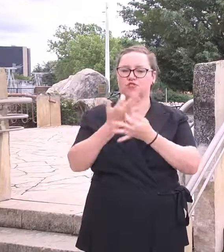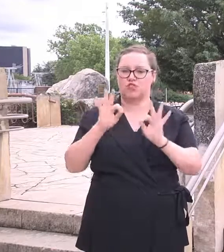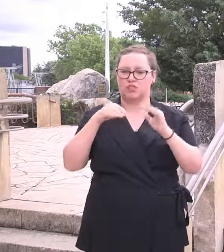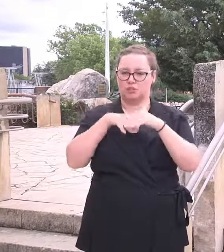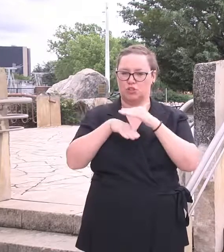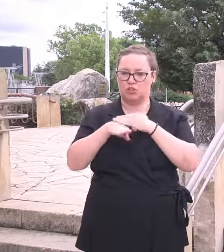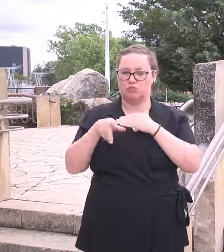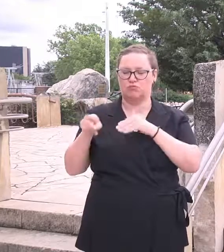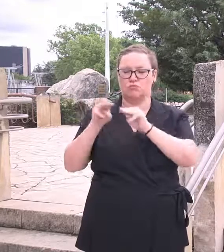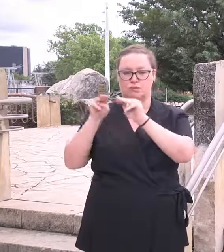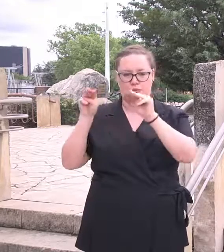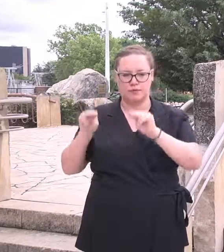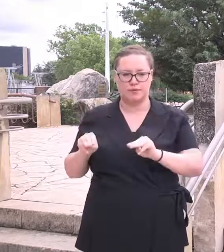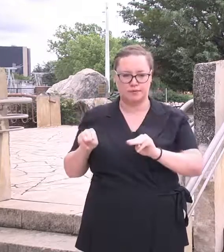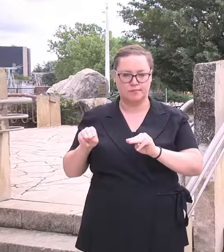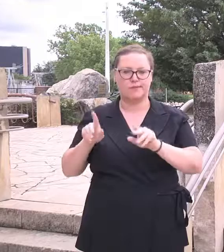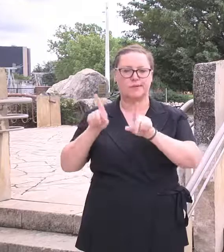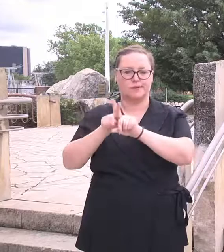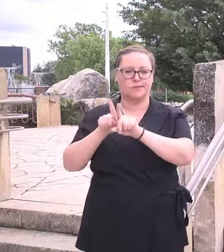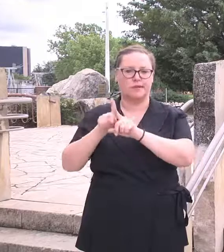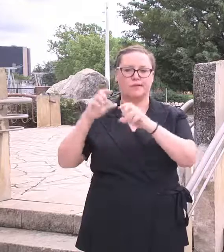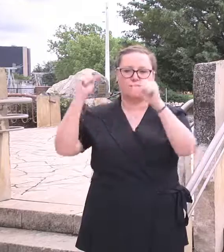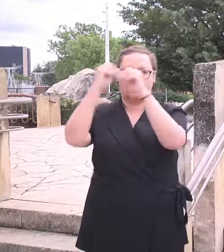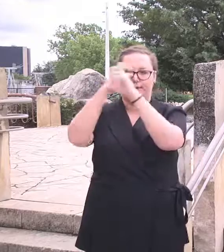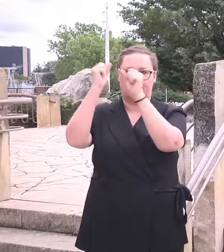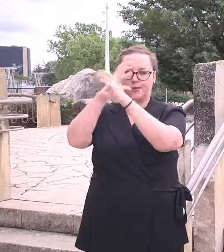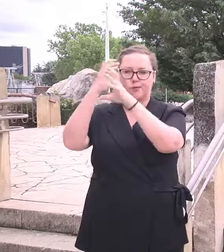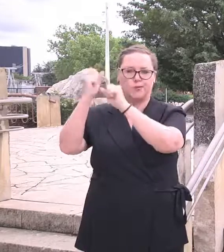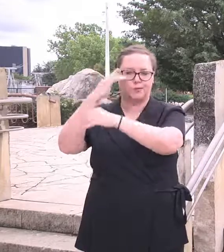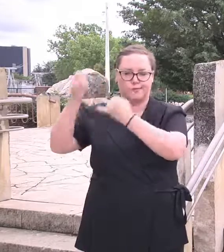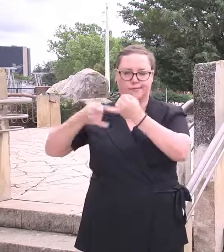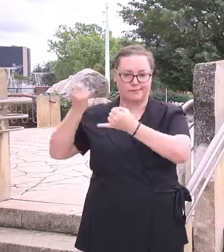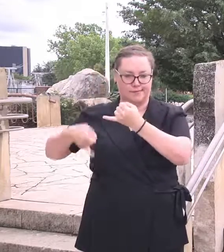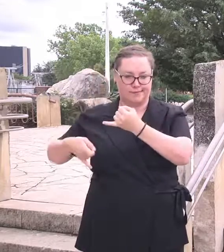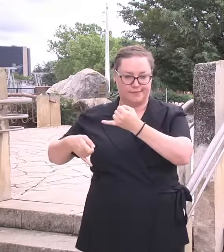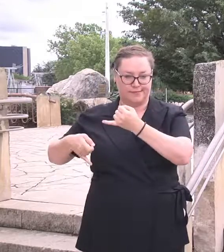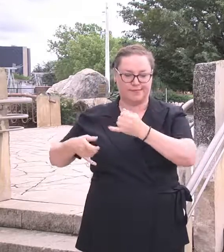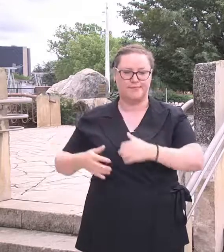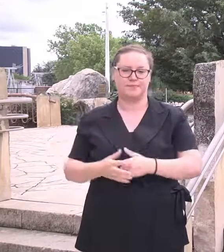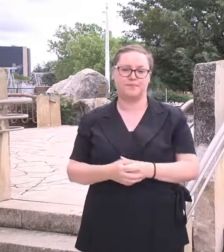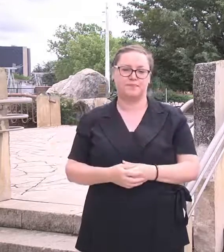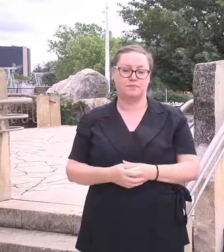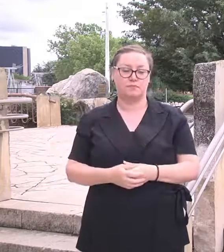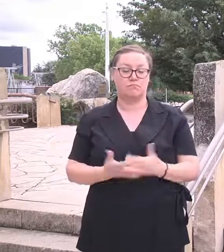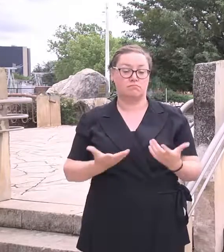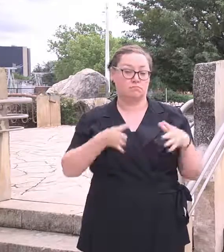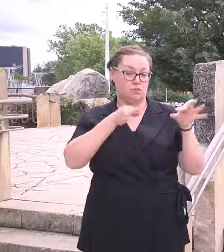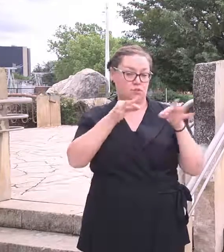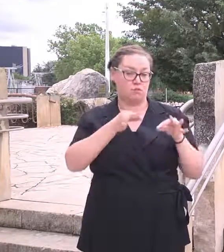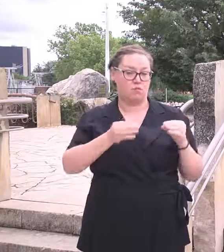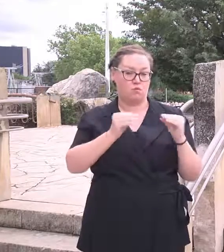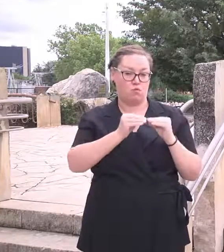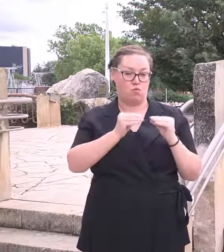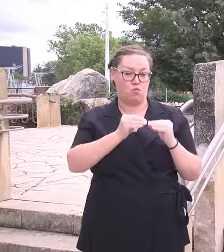museum as well as fireworks to cap off that night here to tell us more is director of Arts